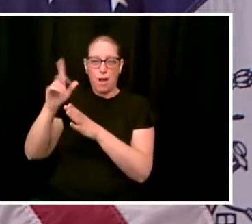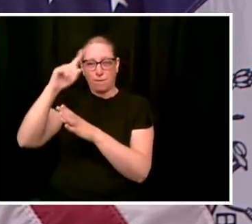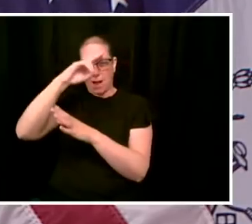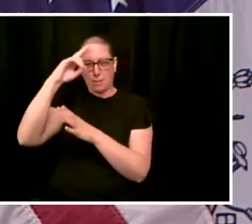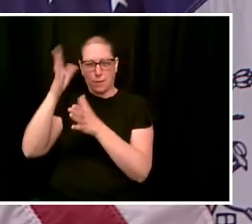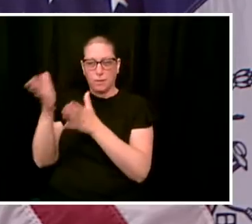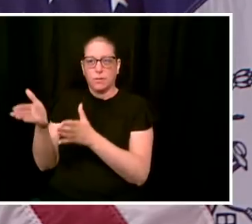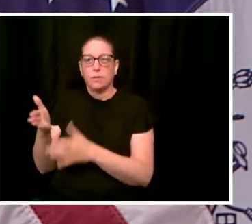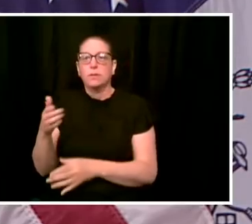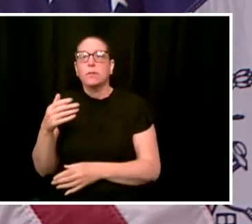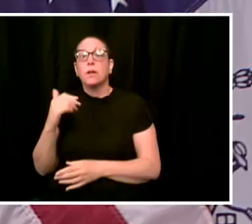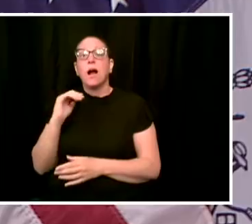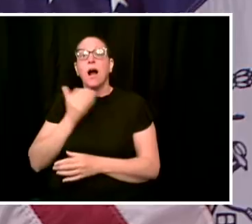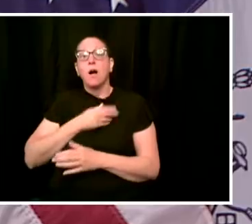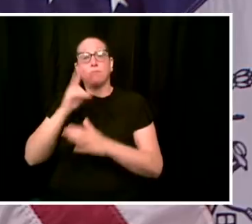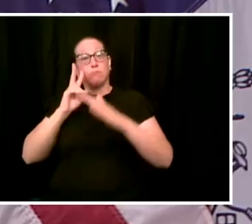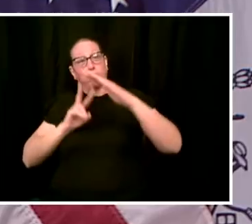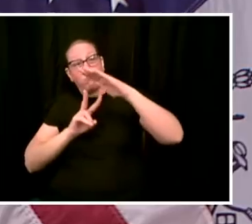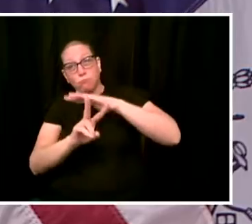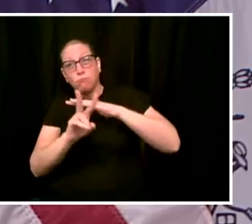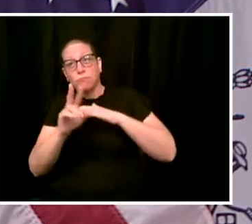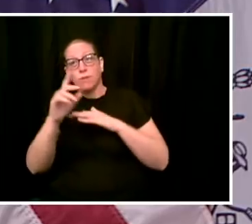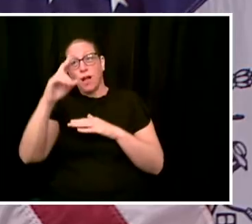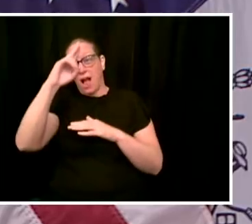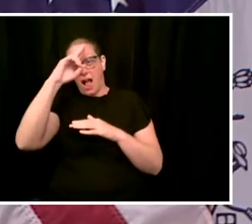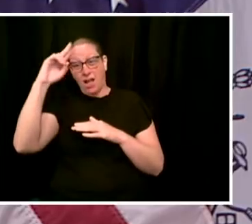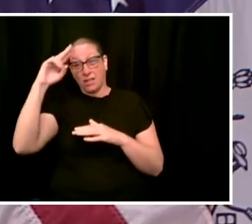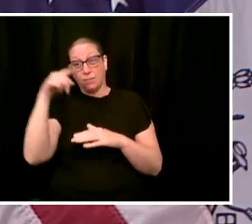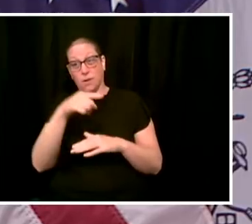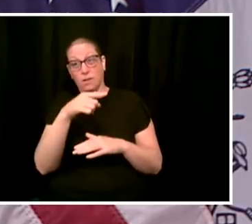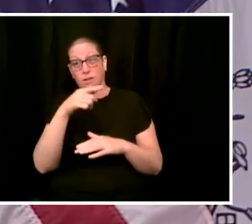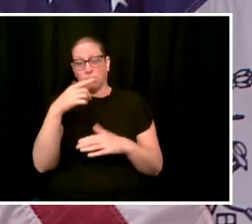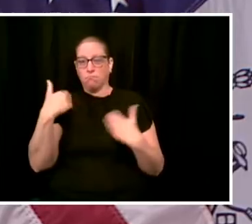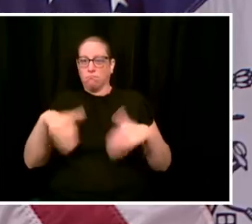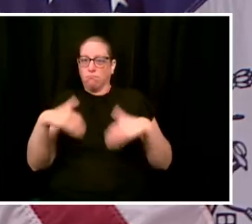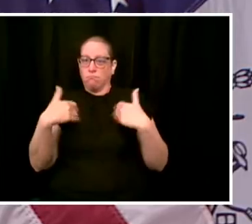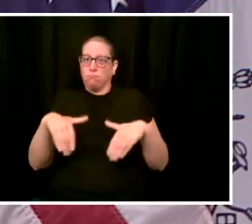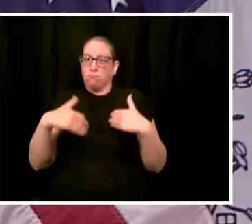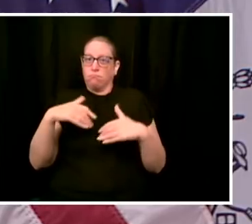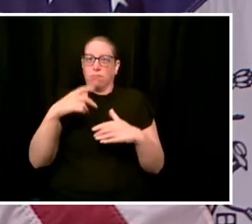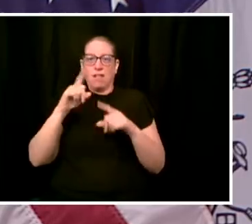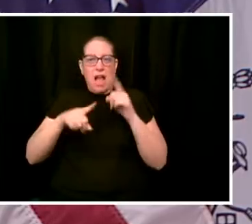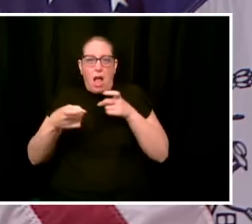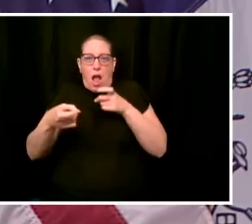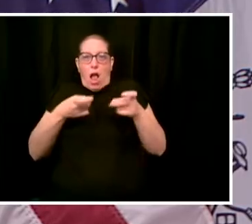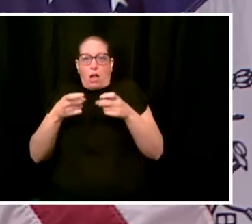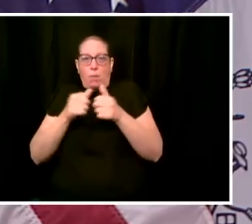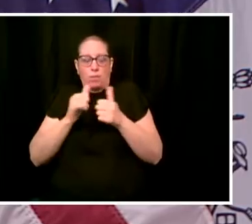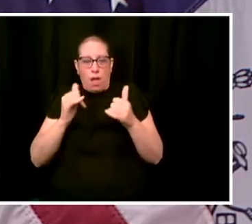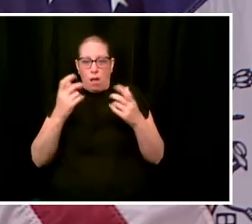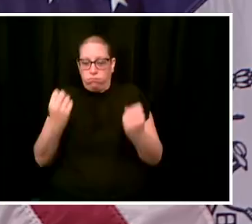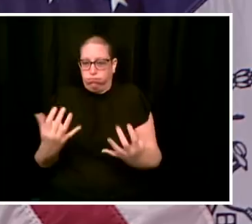HOSPITALS WOULD BE OVERWHELMED. THAT MEANT IN EVERY SENSE. LITERALLY, NUMBER BS,